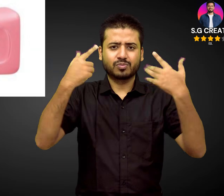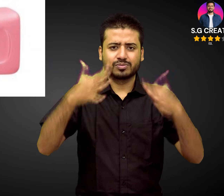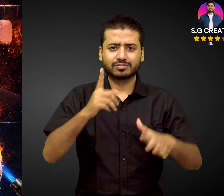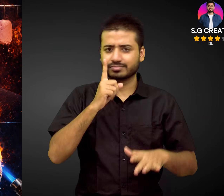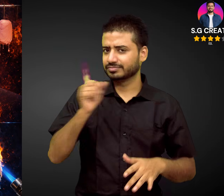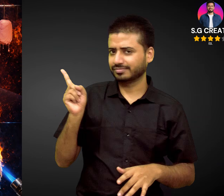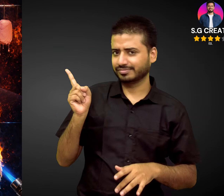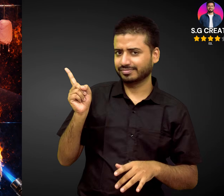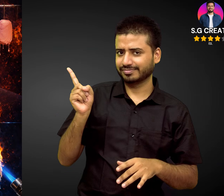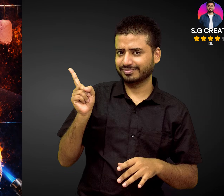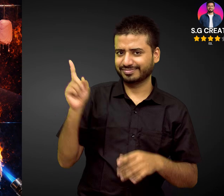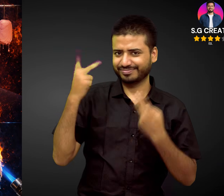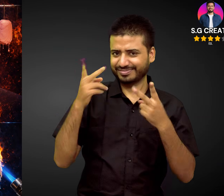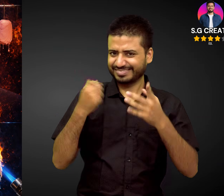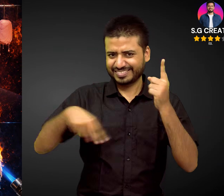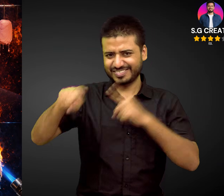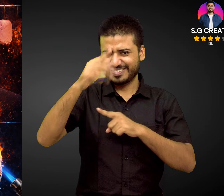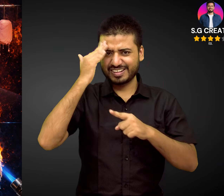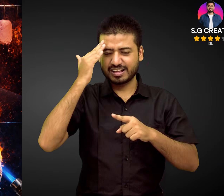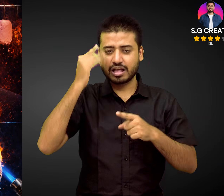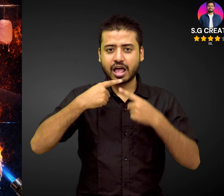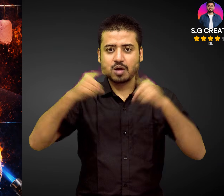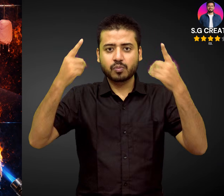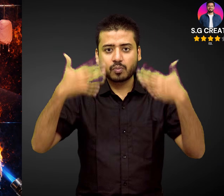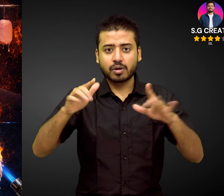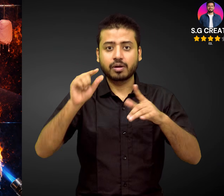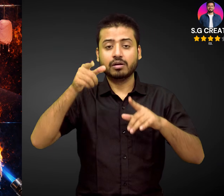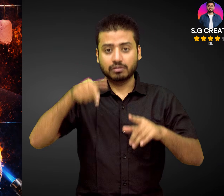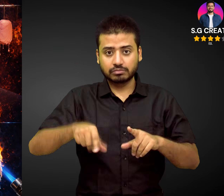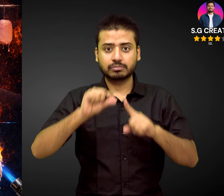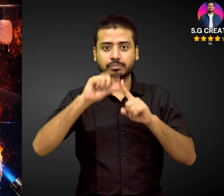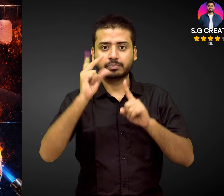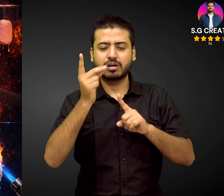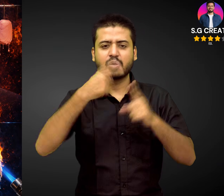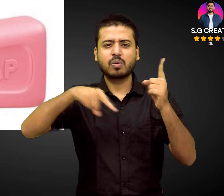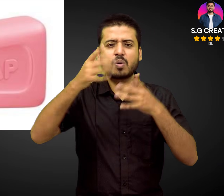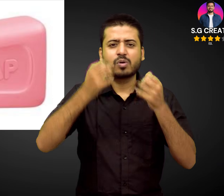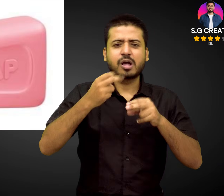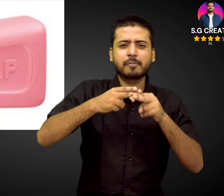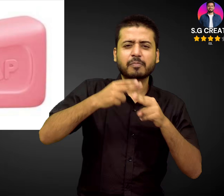viral social media experiments and by home soap makers. However, the conclusions often